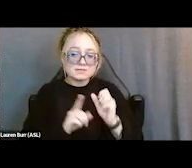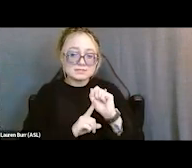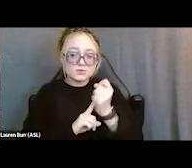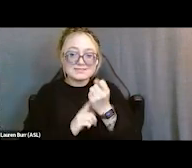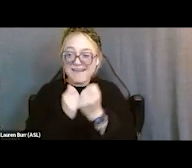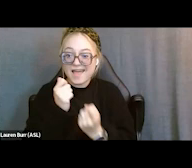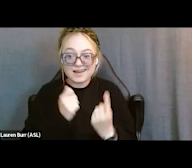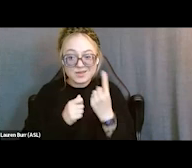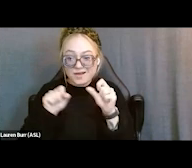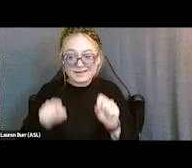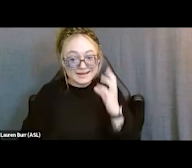can experience psychotic symptoms.